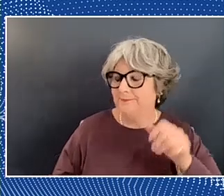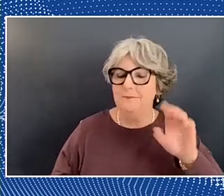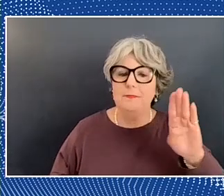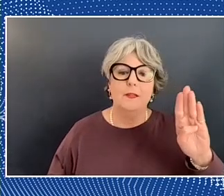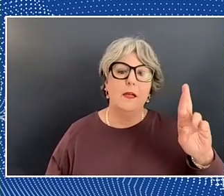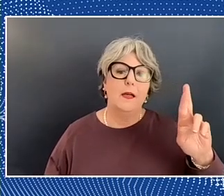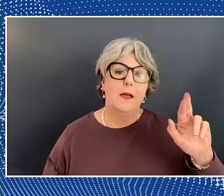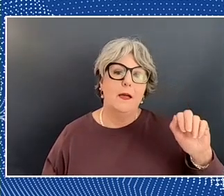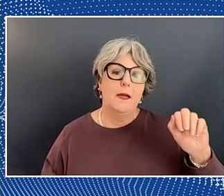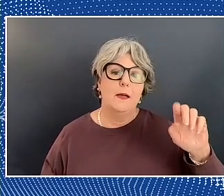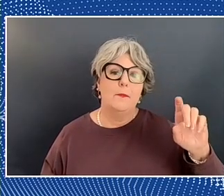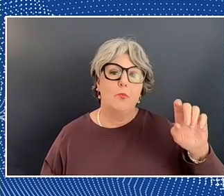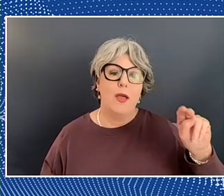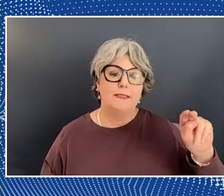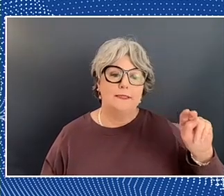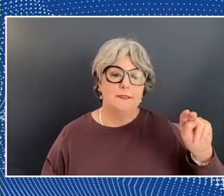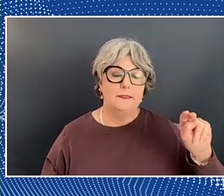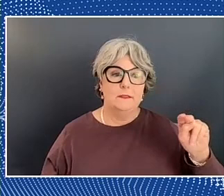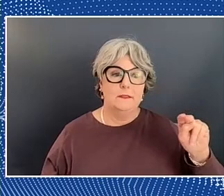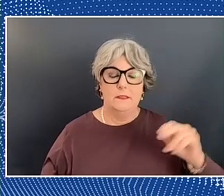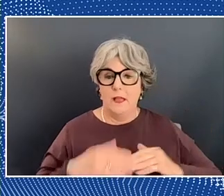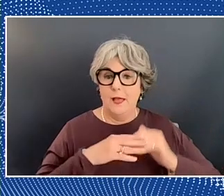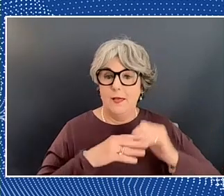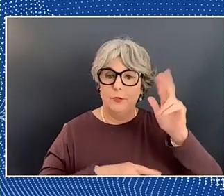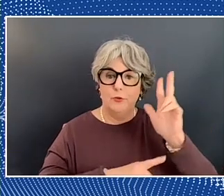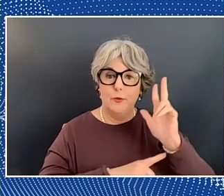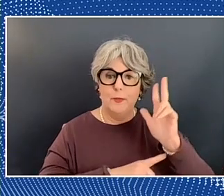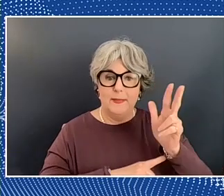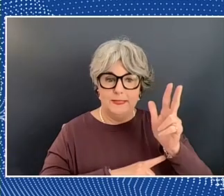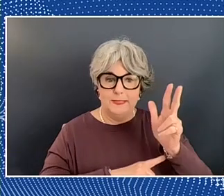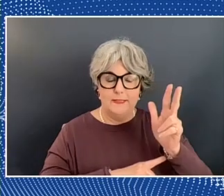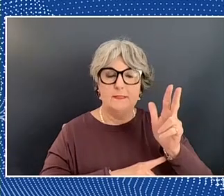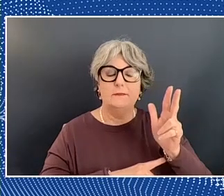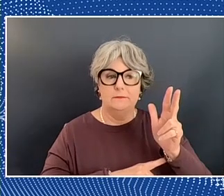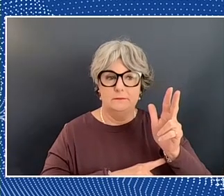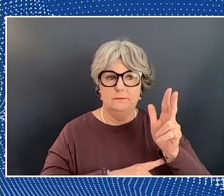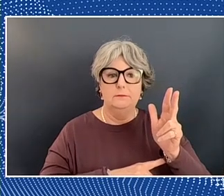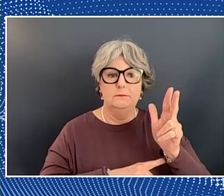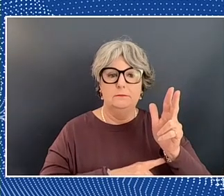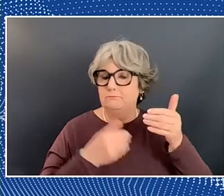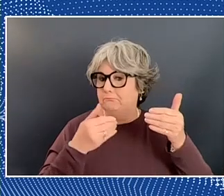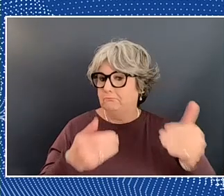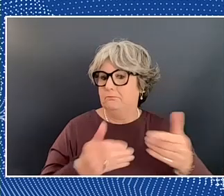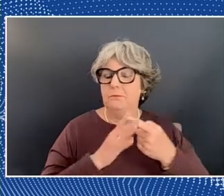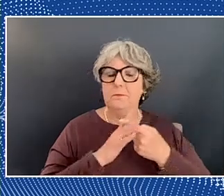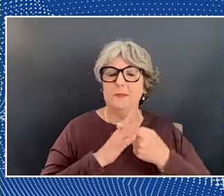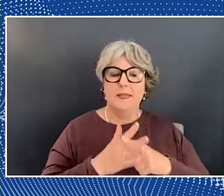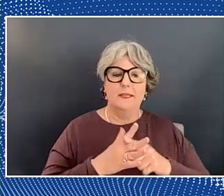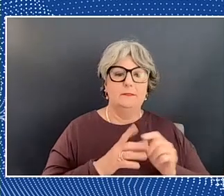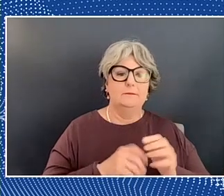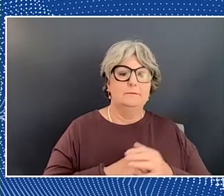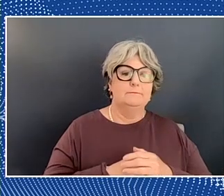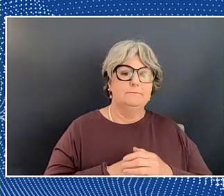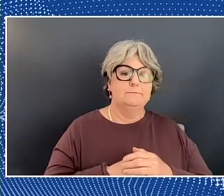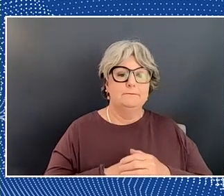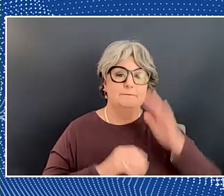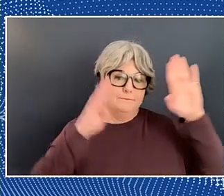So you have up to three minutes for your public commentary. Please feel free to begin. Greetings everyone! My name is Braxton